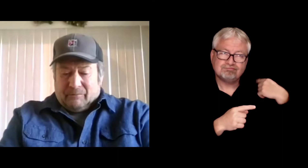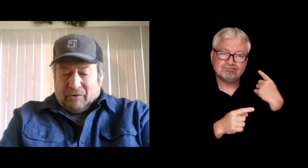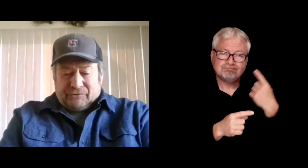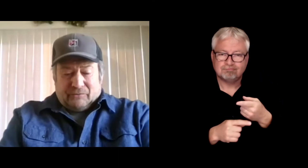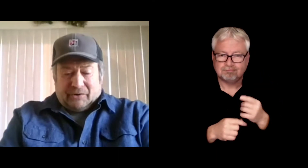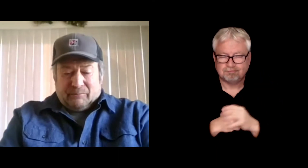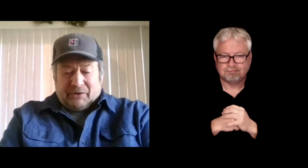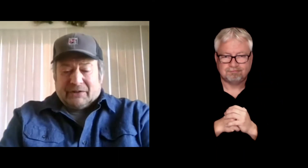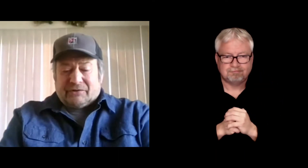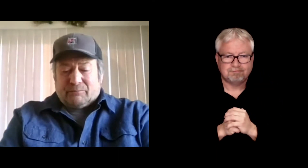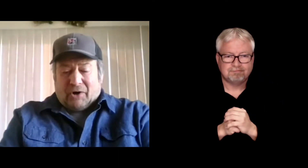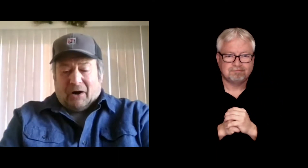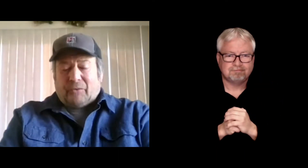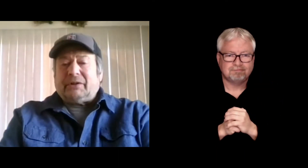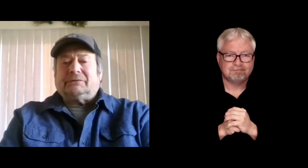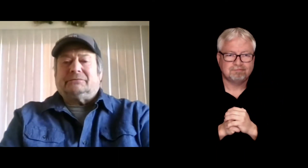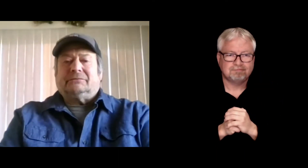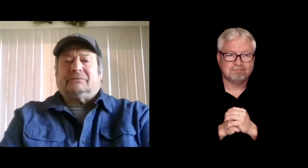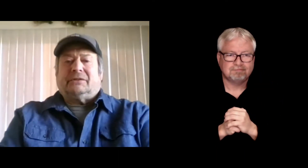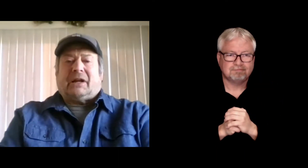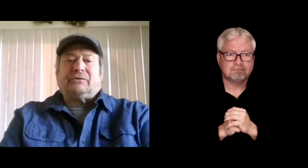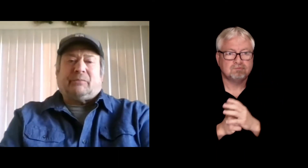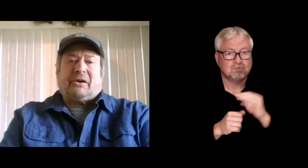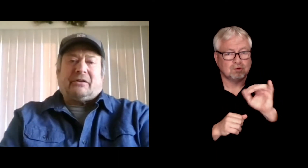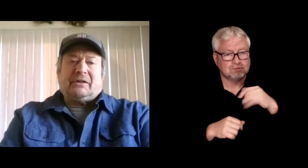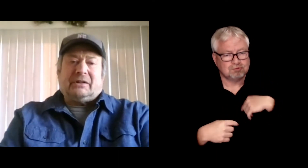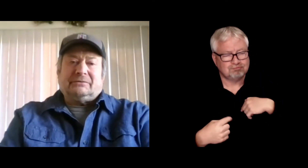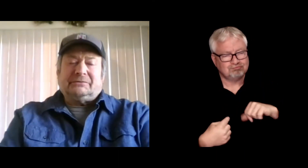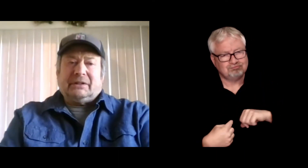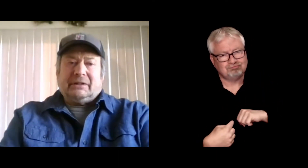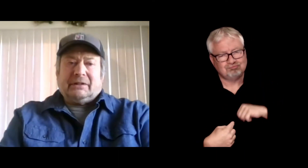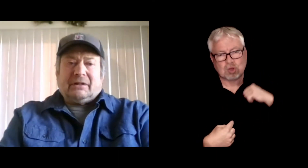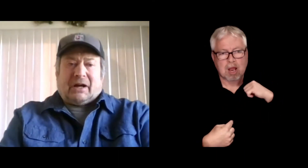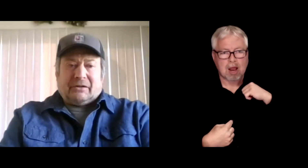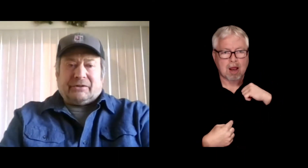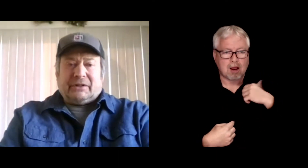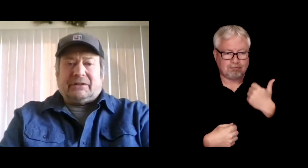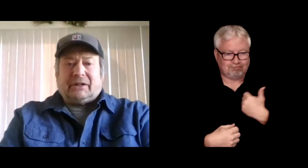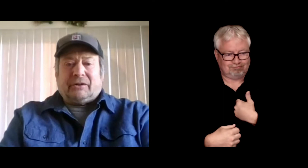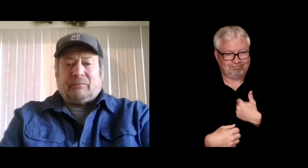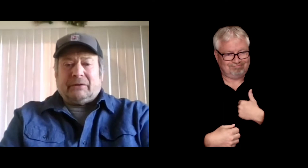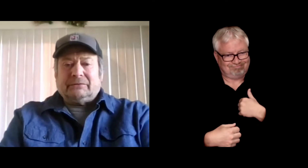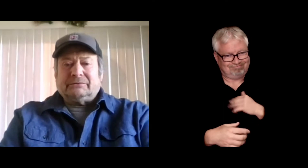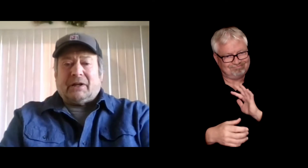I'm also very pleased and proud that I was part of the hiring team